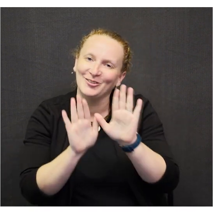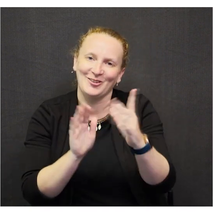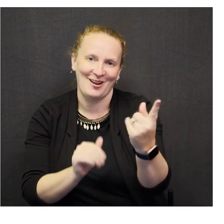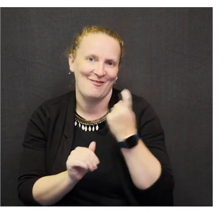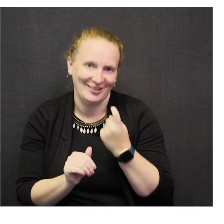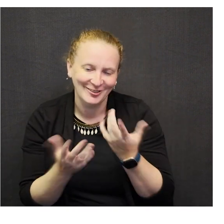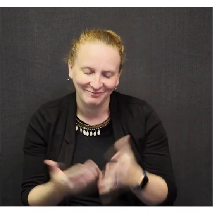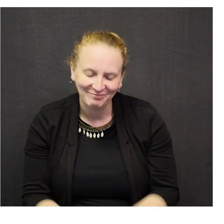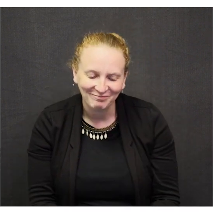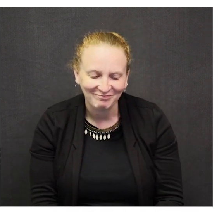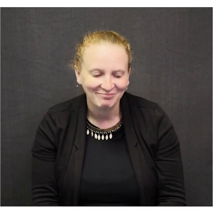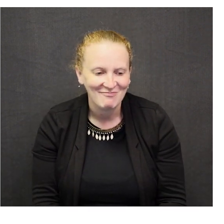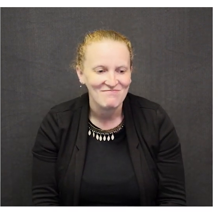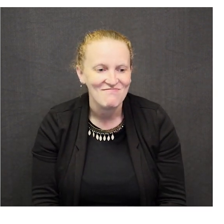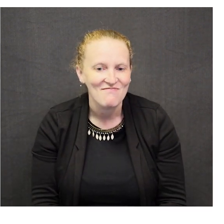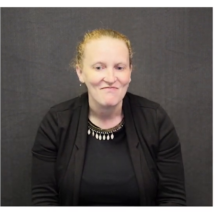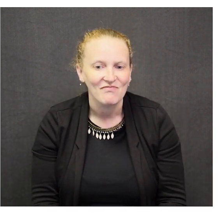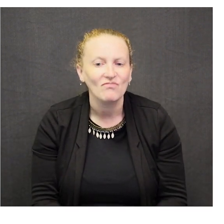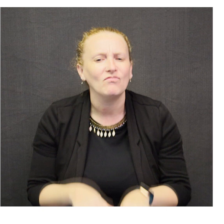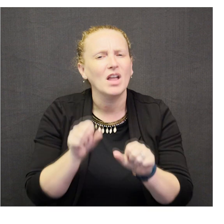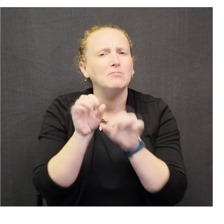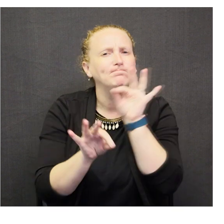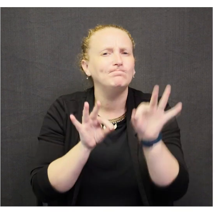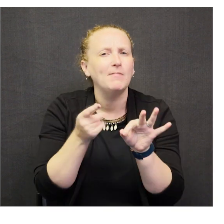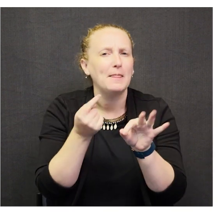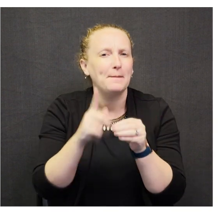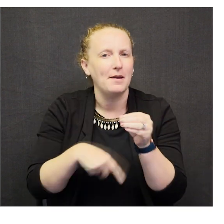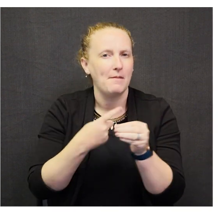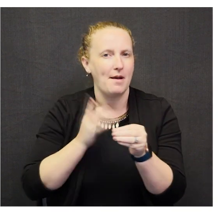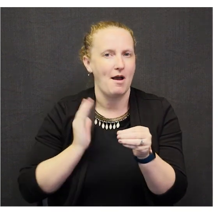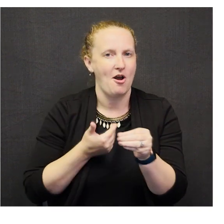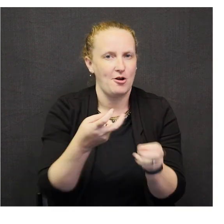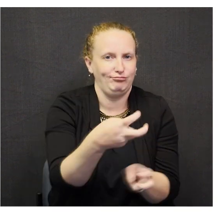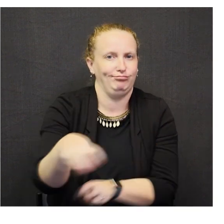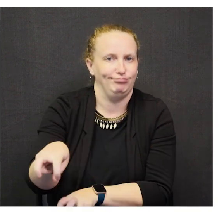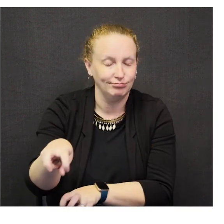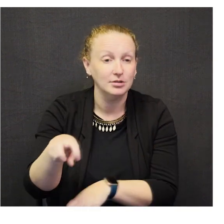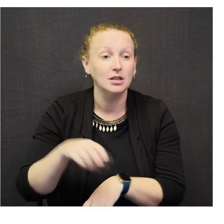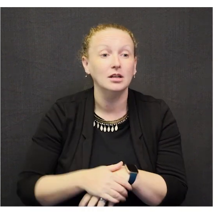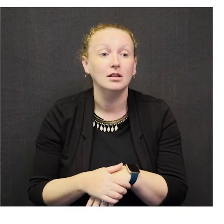you a little bit about the transition on how the organization was also transitioning to